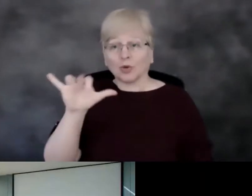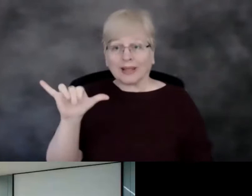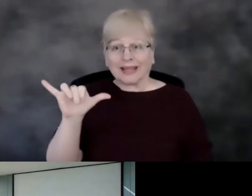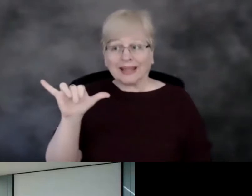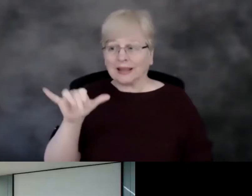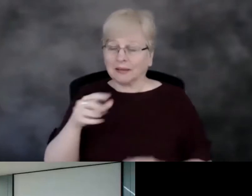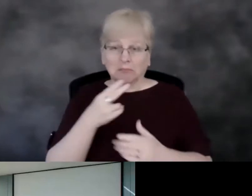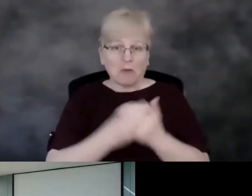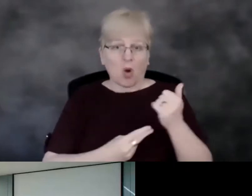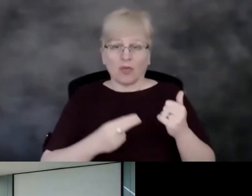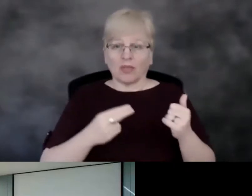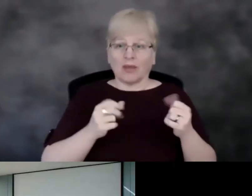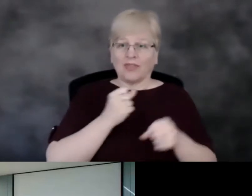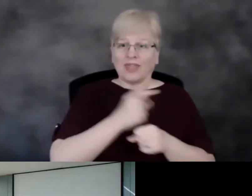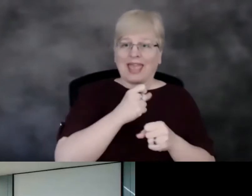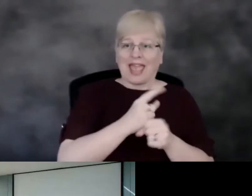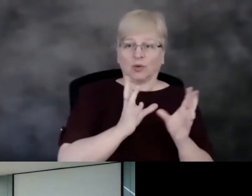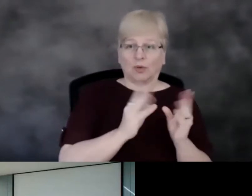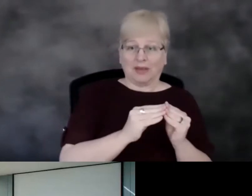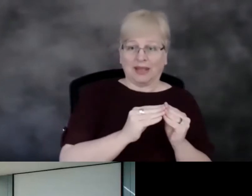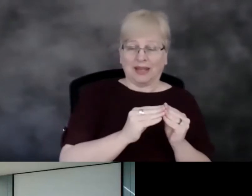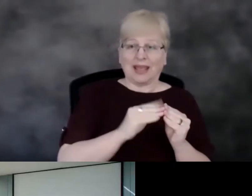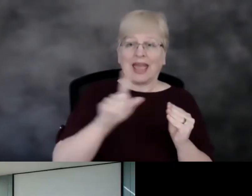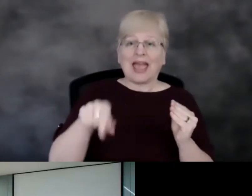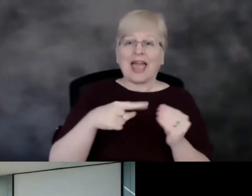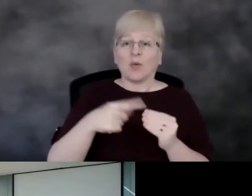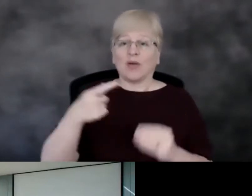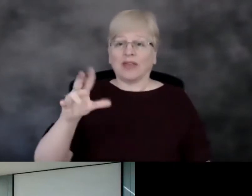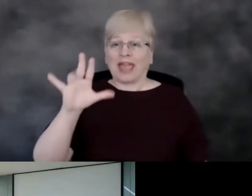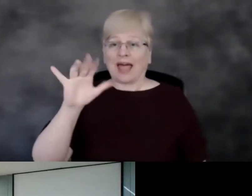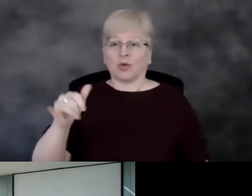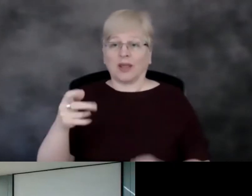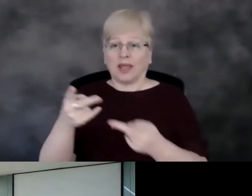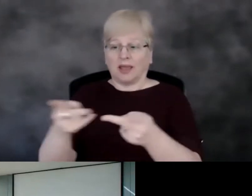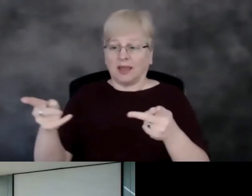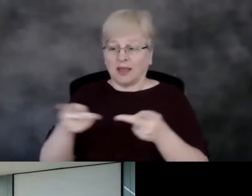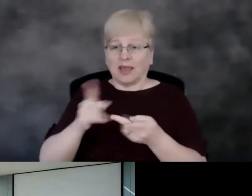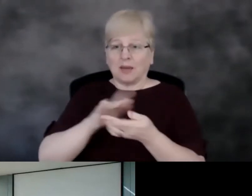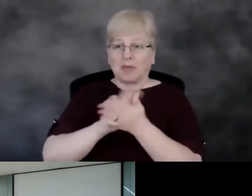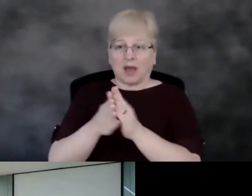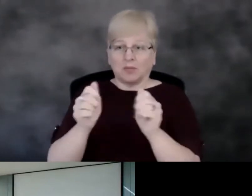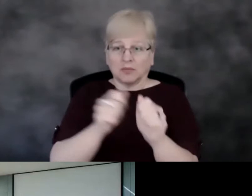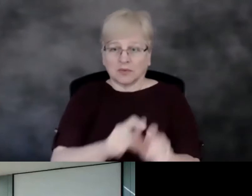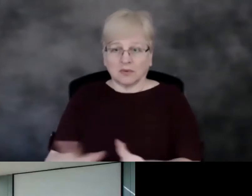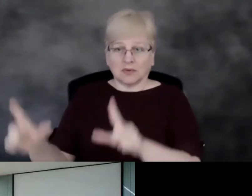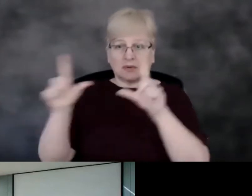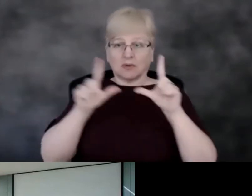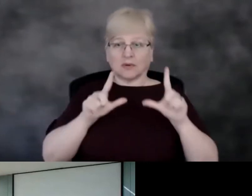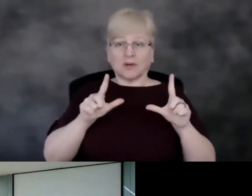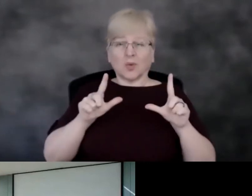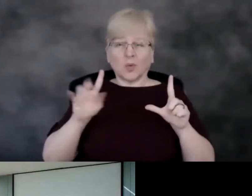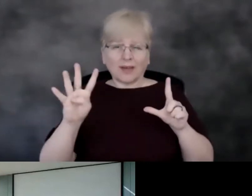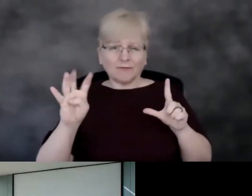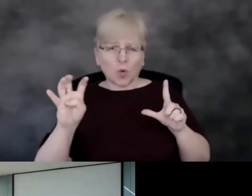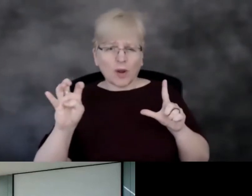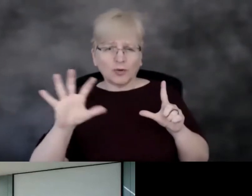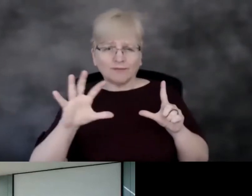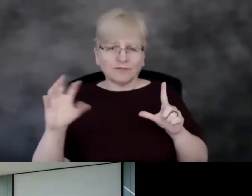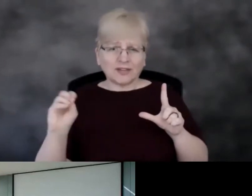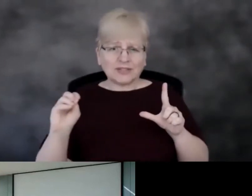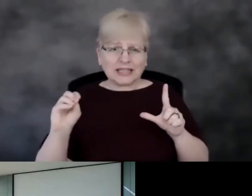the gallery becomes as it was for 2020, we had 450 of your colleagues